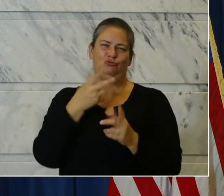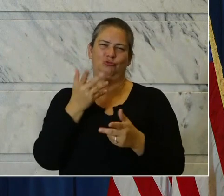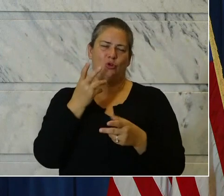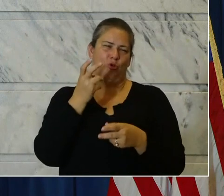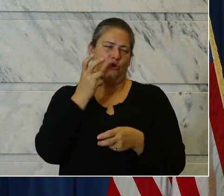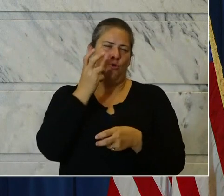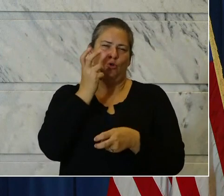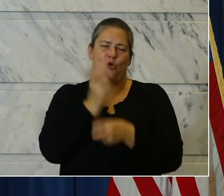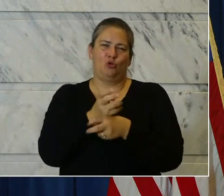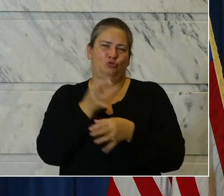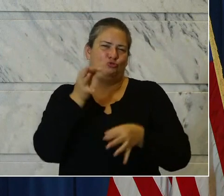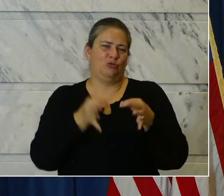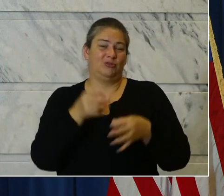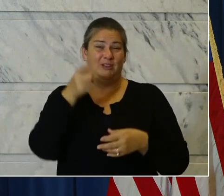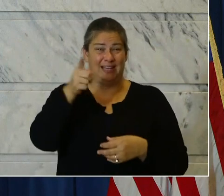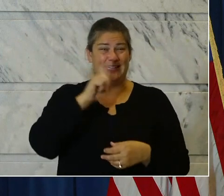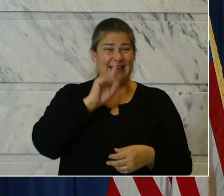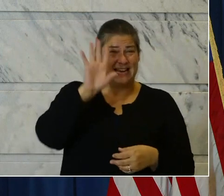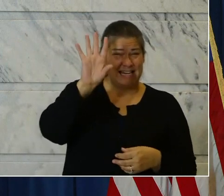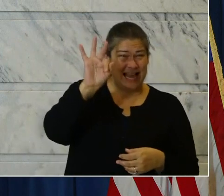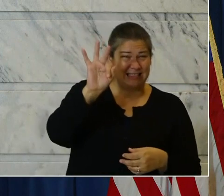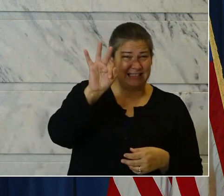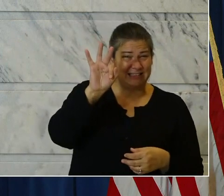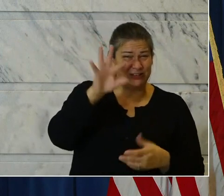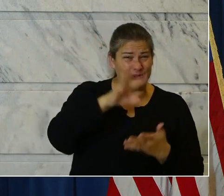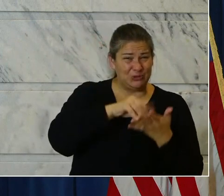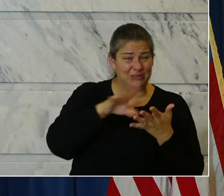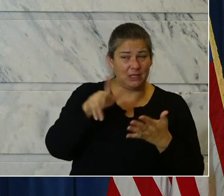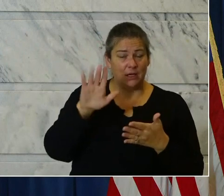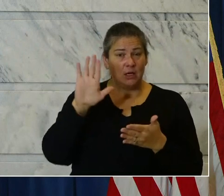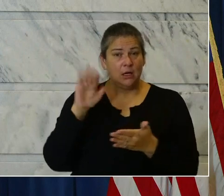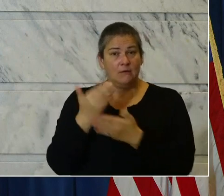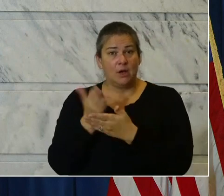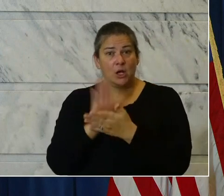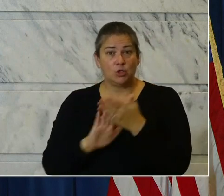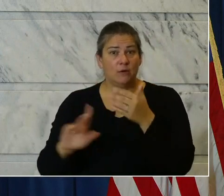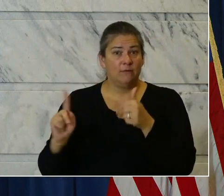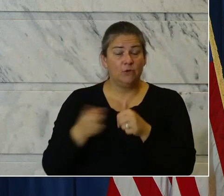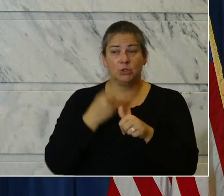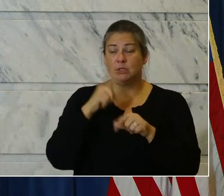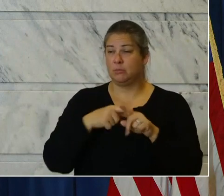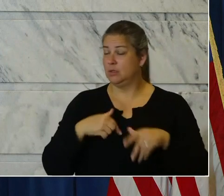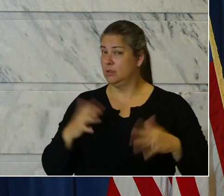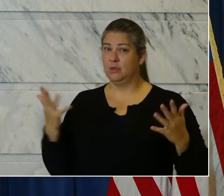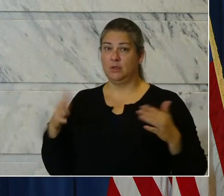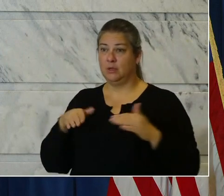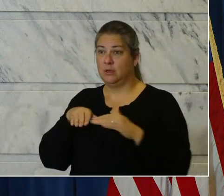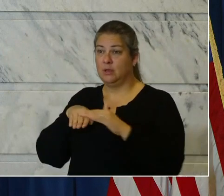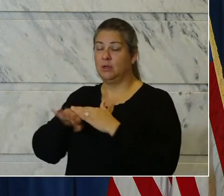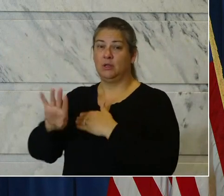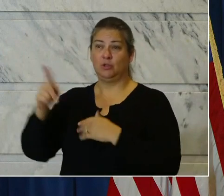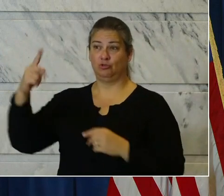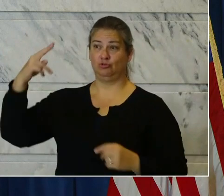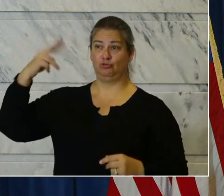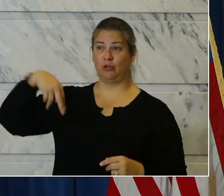IT'S TOUGH TO JOE. A OF SOMEBODY WHO'S NOT AND AT COLLEGE MAYBE FOR THE FIRST